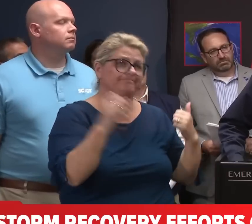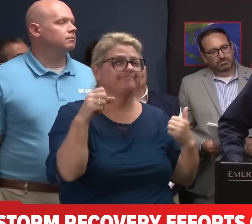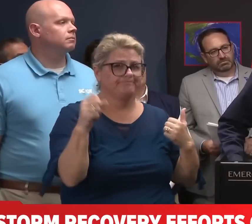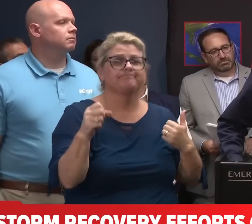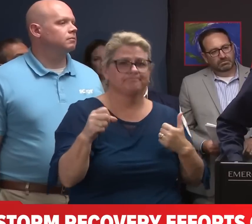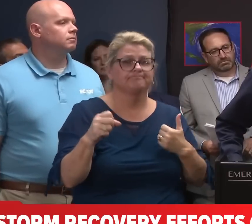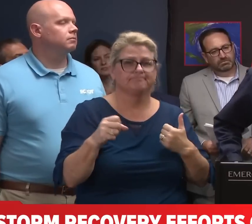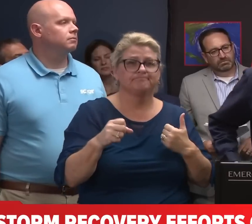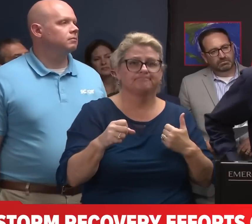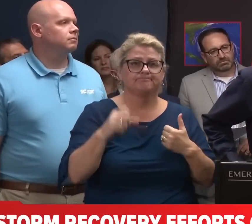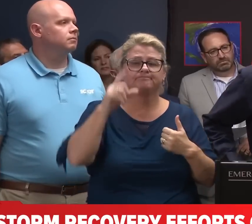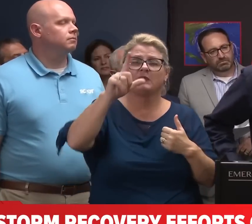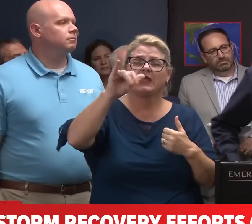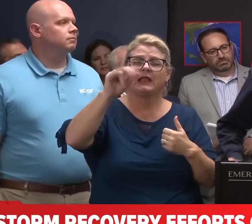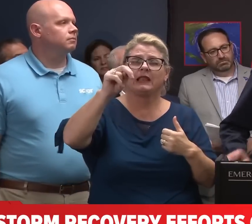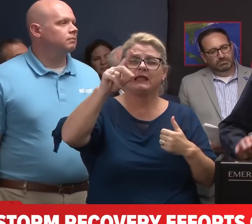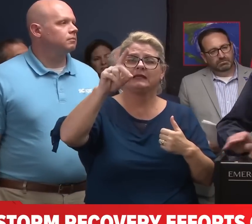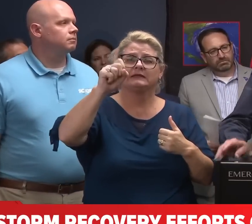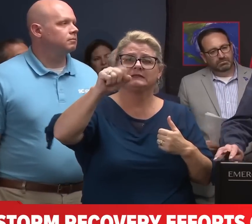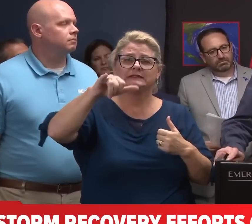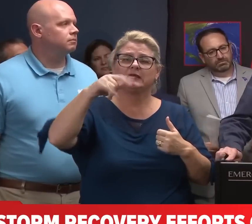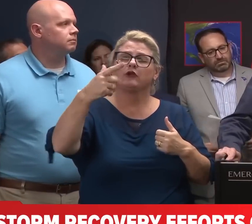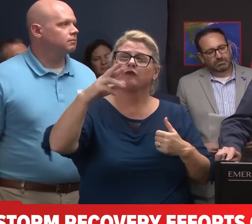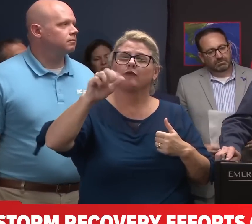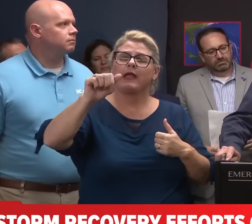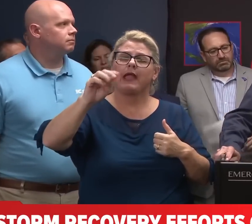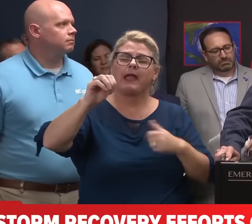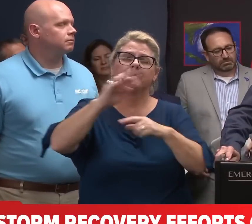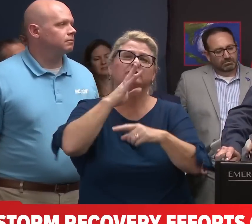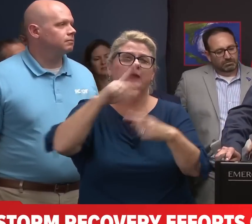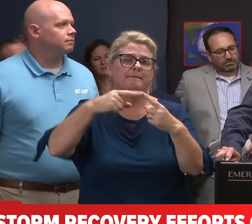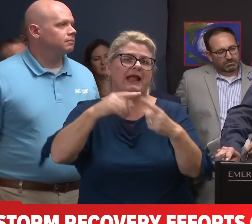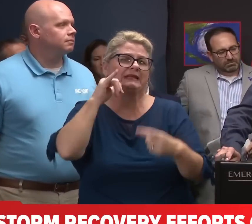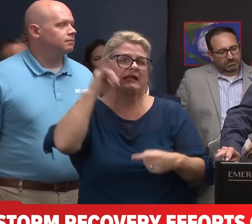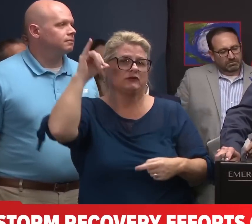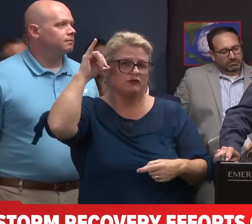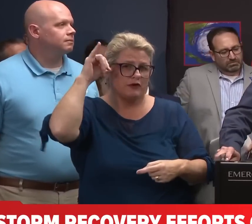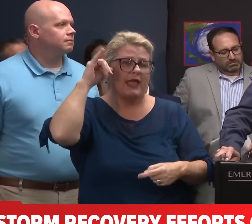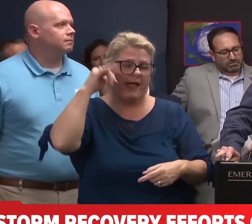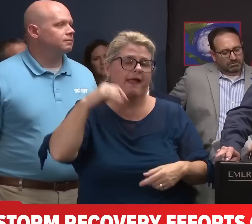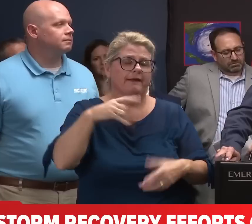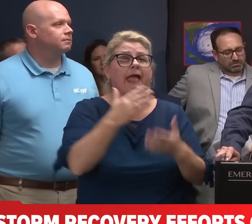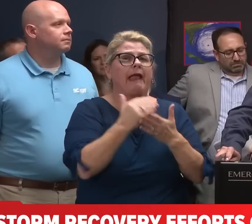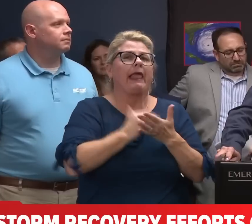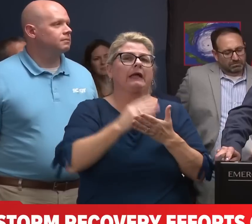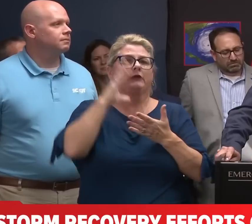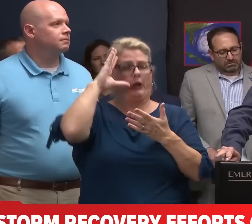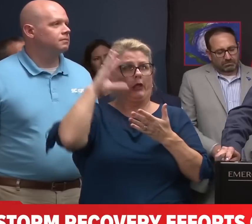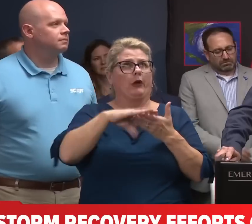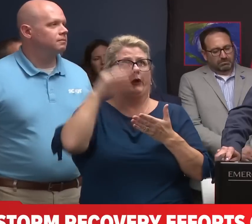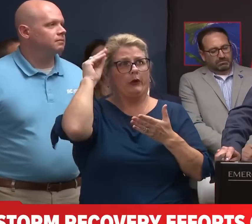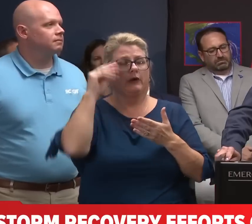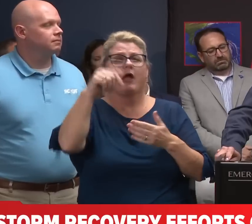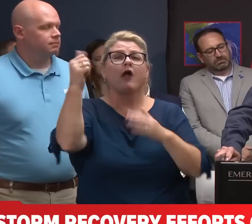Yes. Uh Lindsey Graham uh brought it up yesterday in lessons learned there. There's some other states, I think that our,